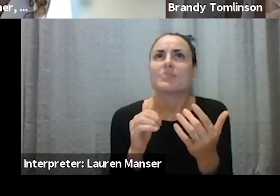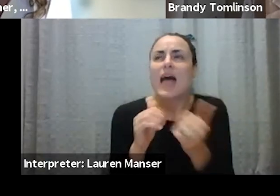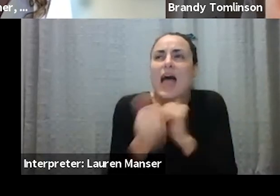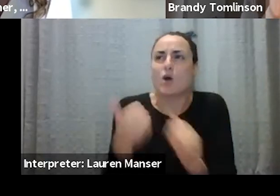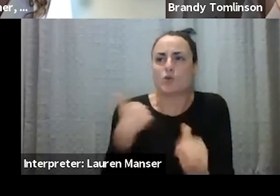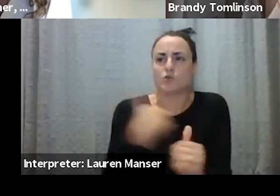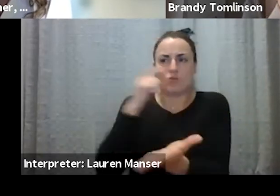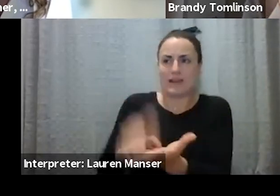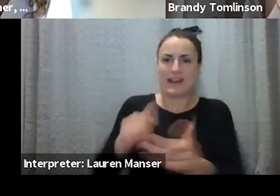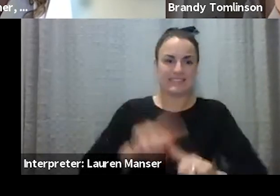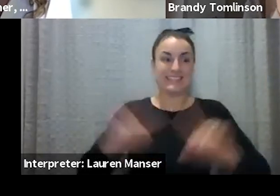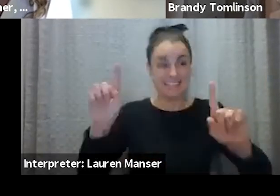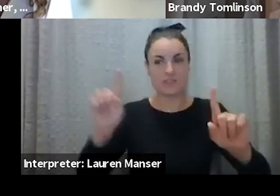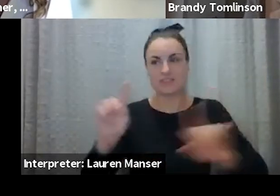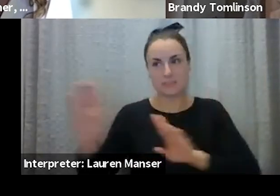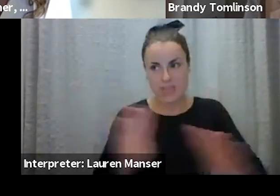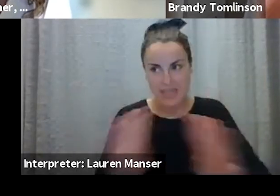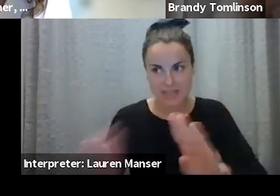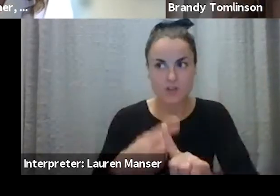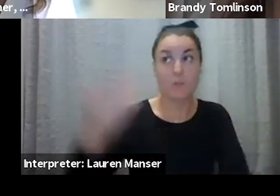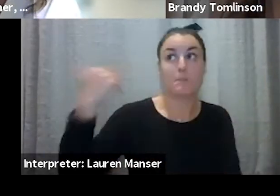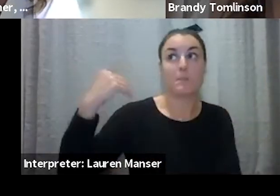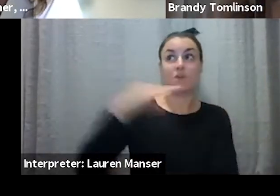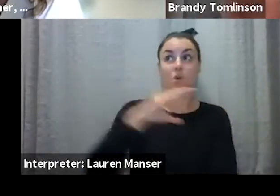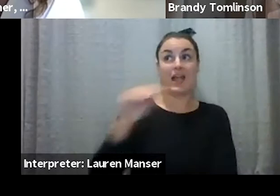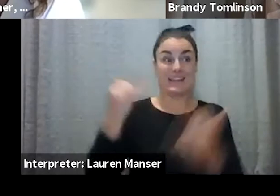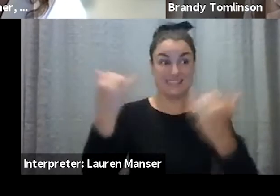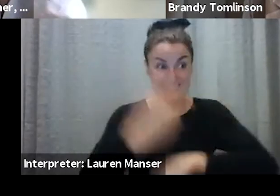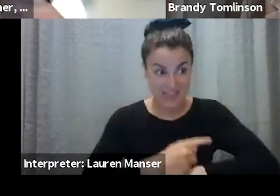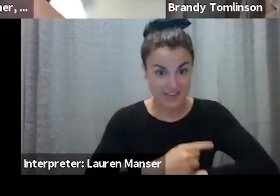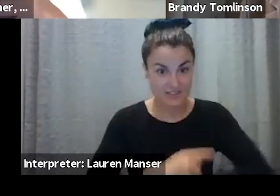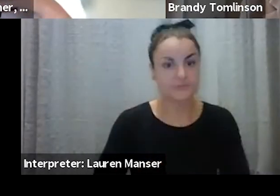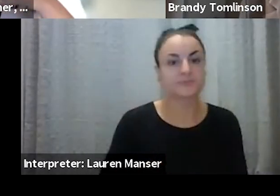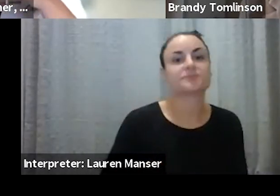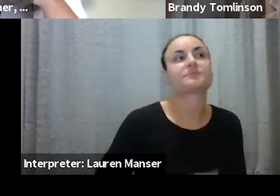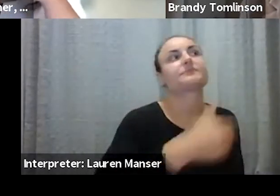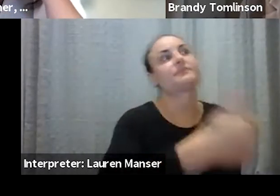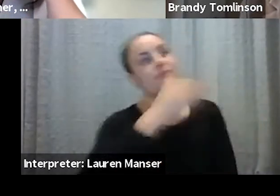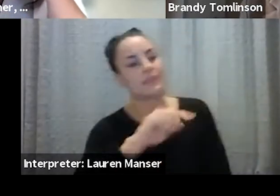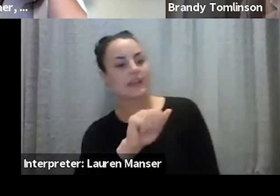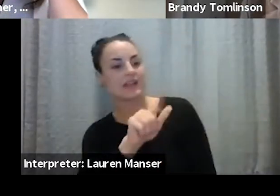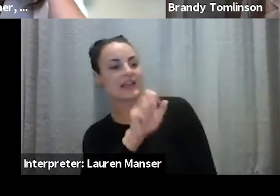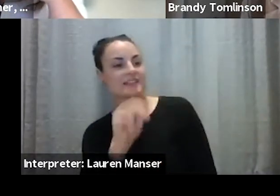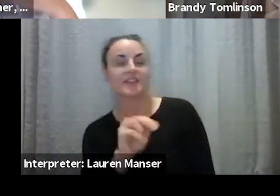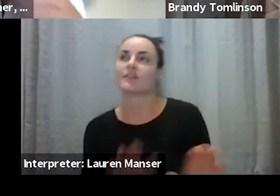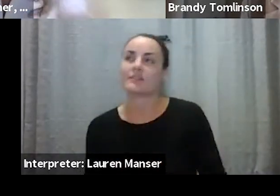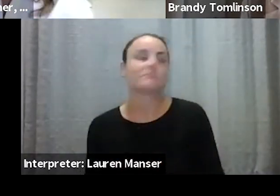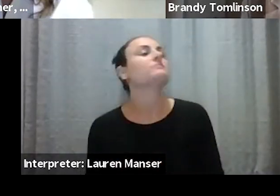and there's probably another entire panel's worth of discussion that can be had around that. But as you said,